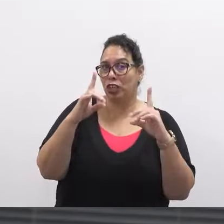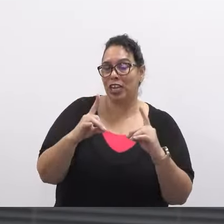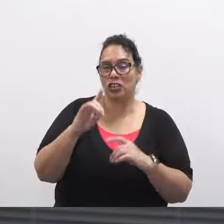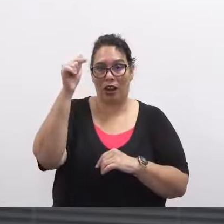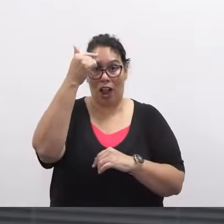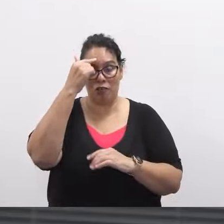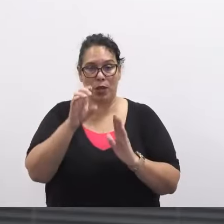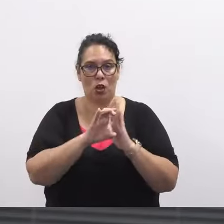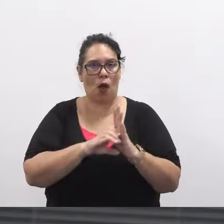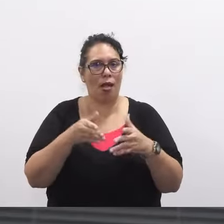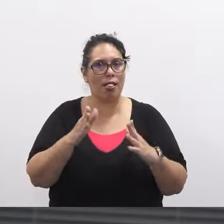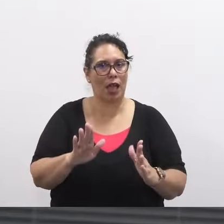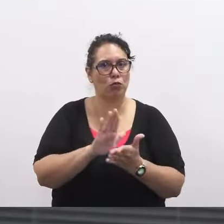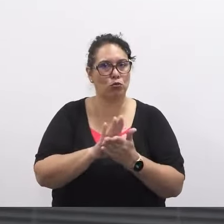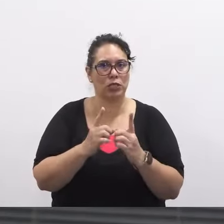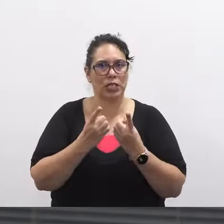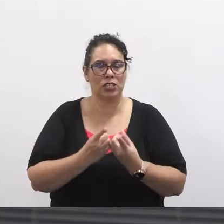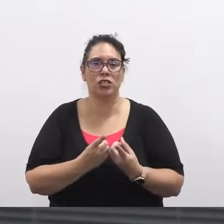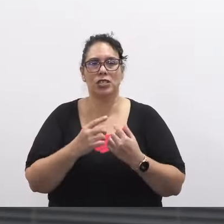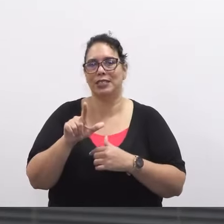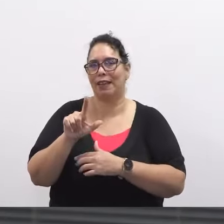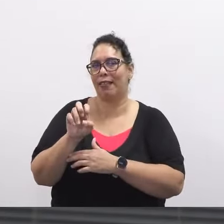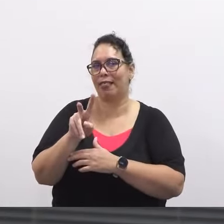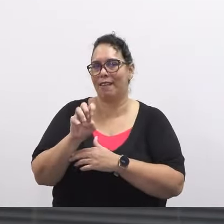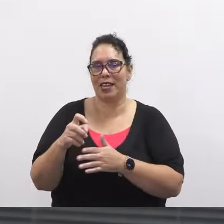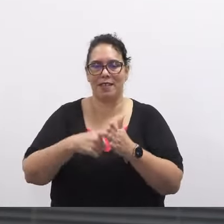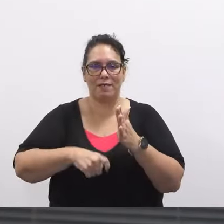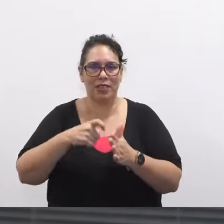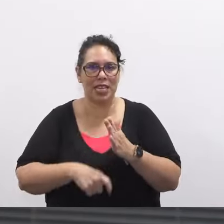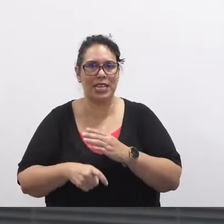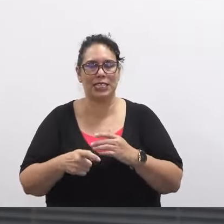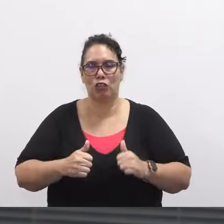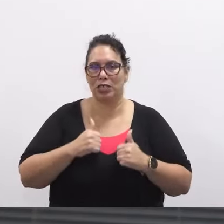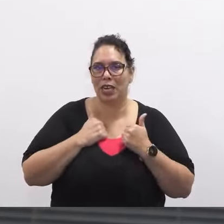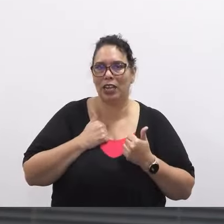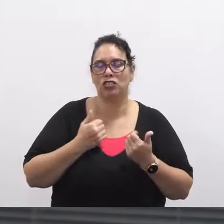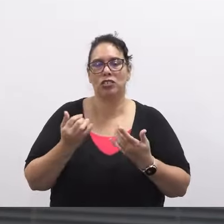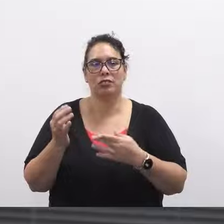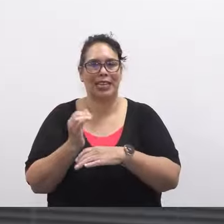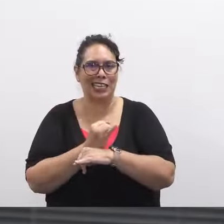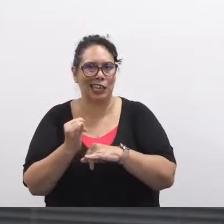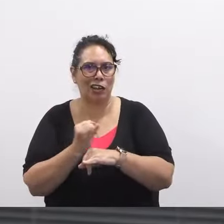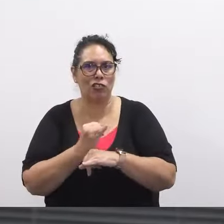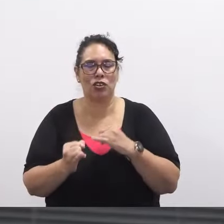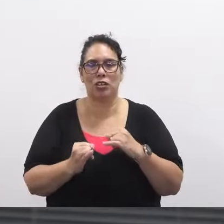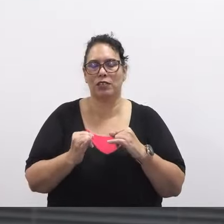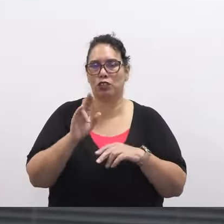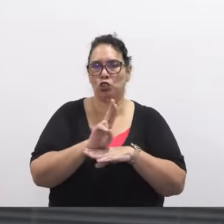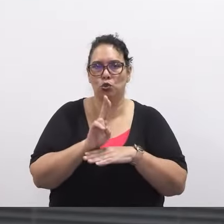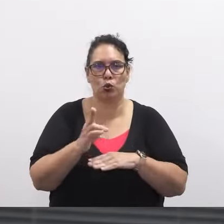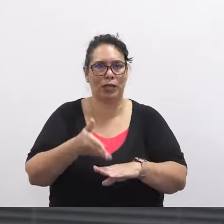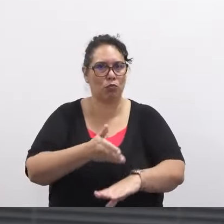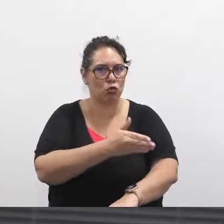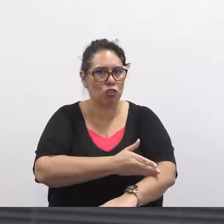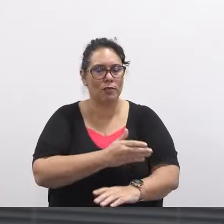such as ours to levy fees on residential, commercial, and industrial developments to be used for facility improvements to accommodate students